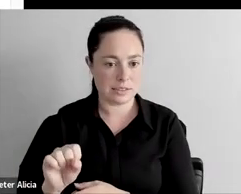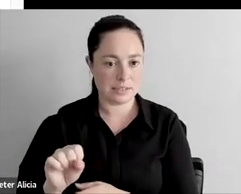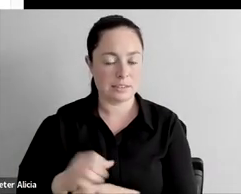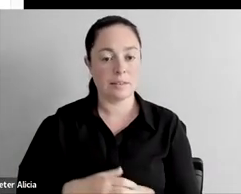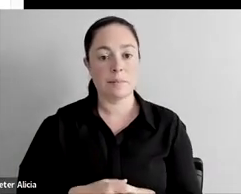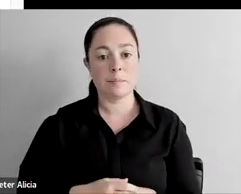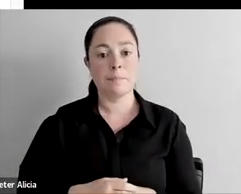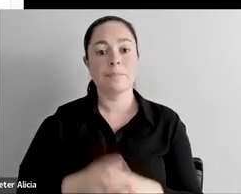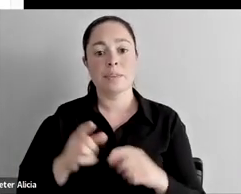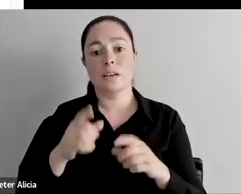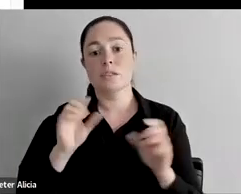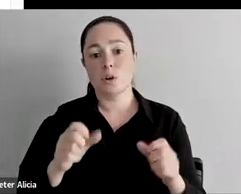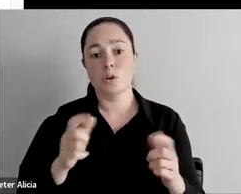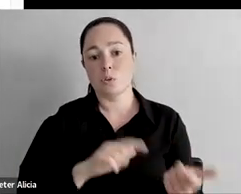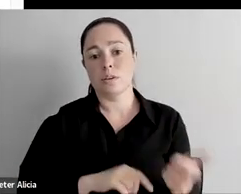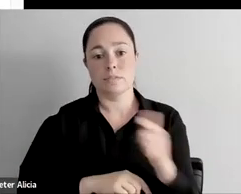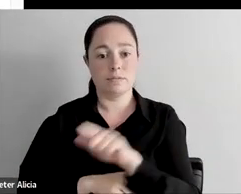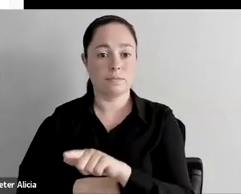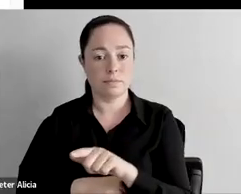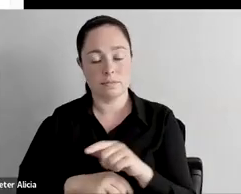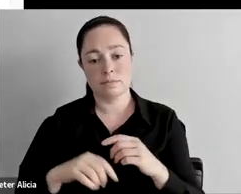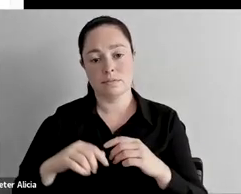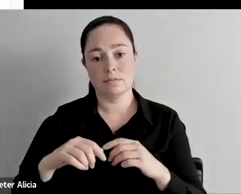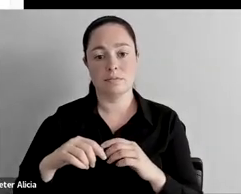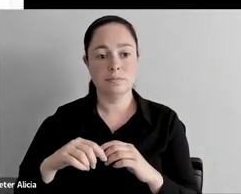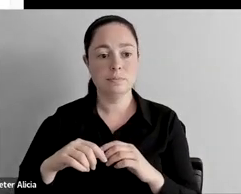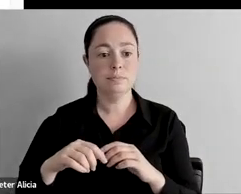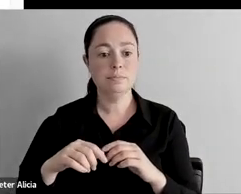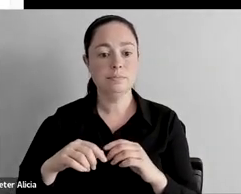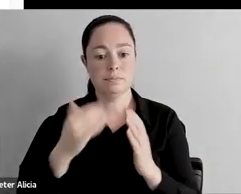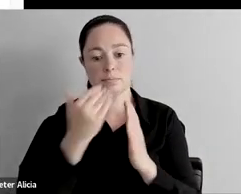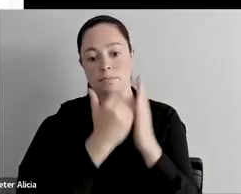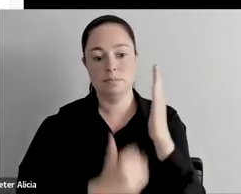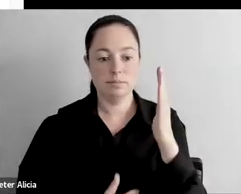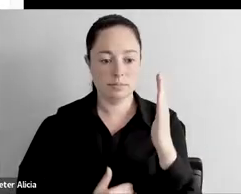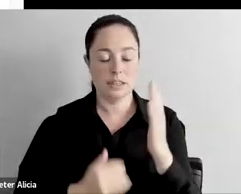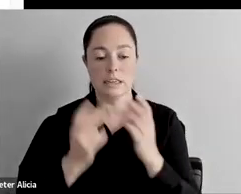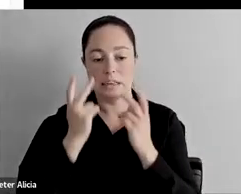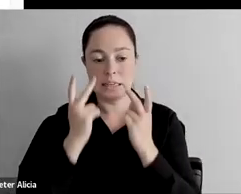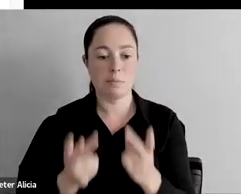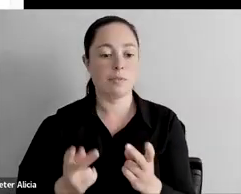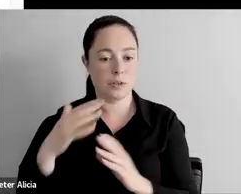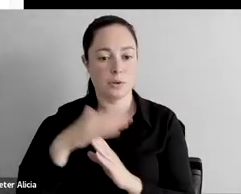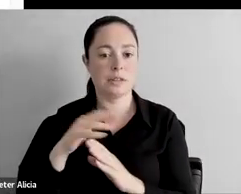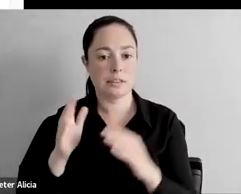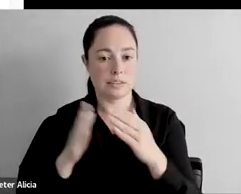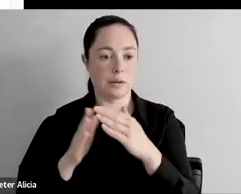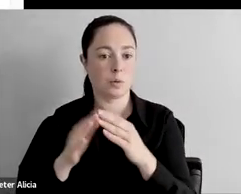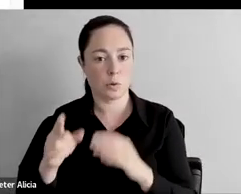us then to look in the table view, which again is in the top corner that you can switch that way.